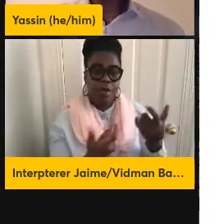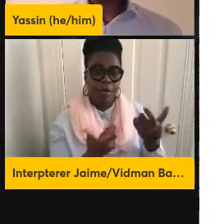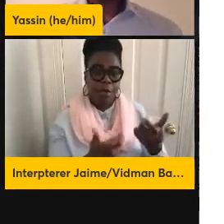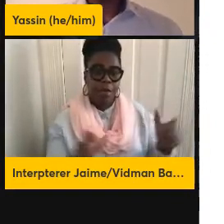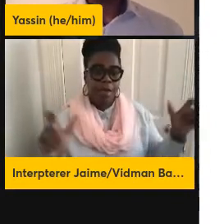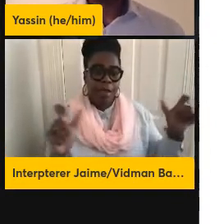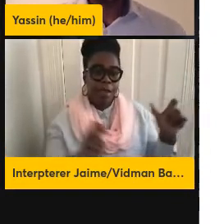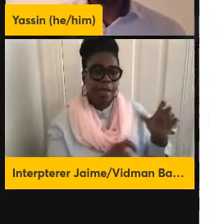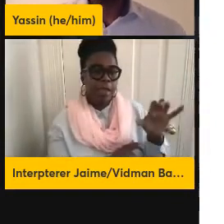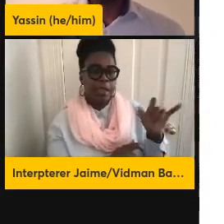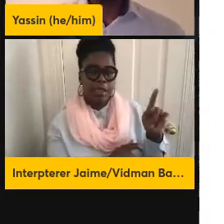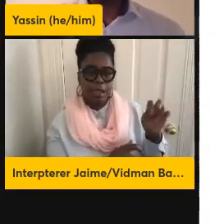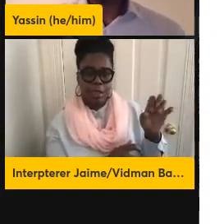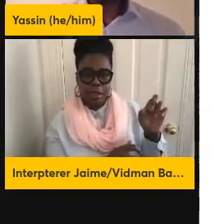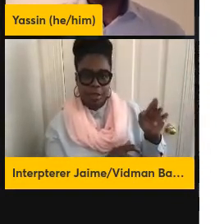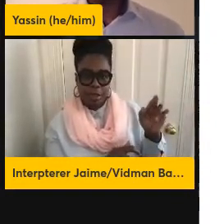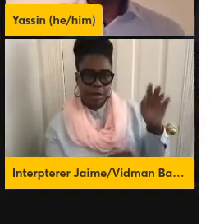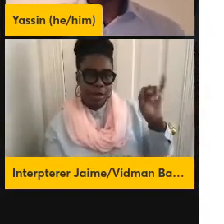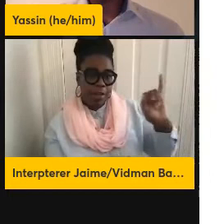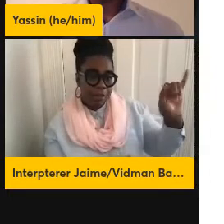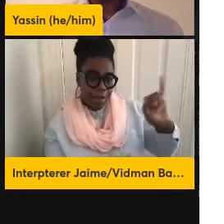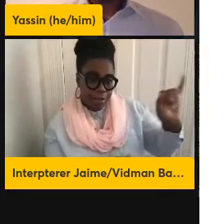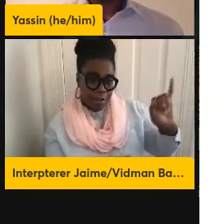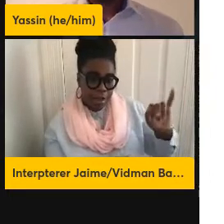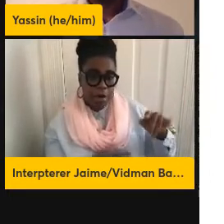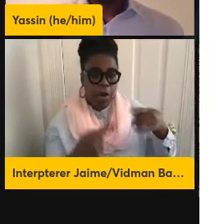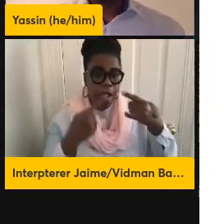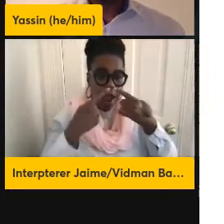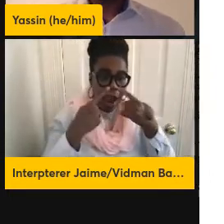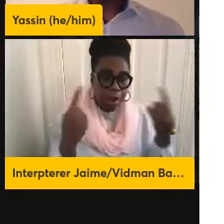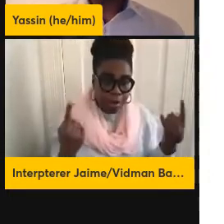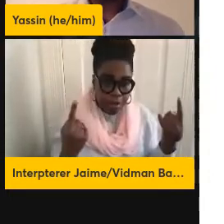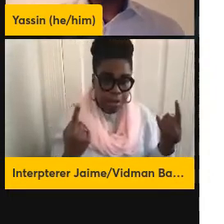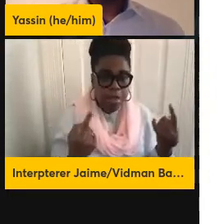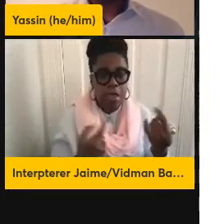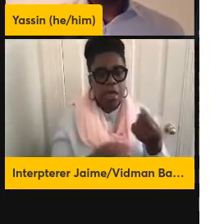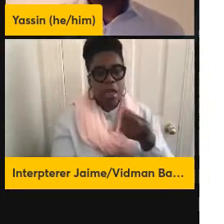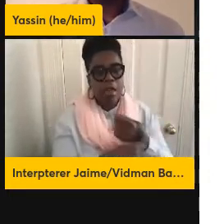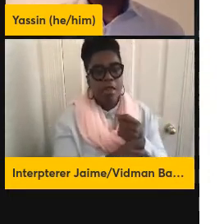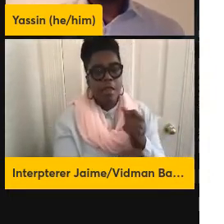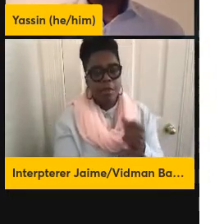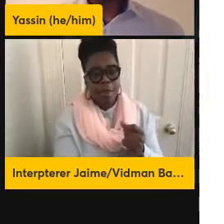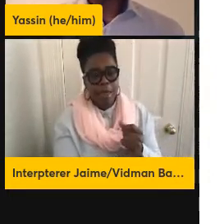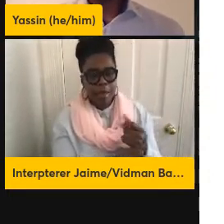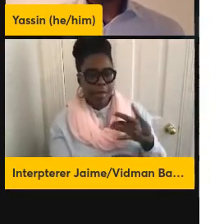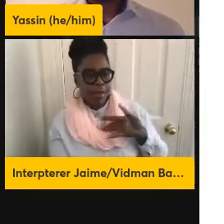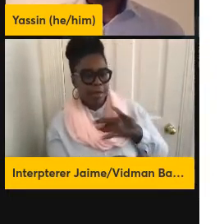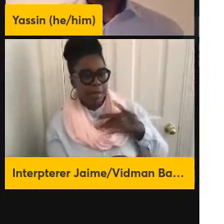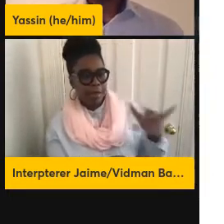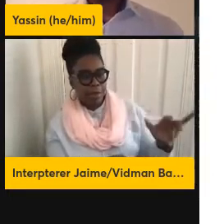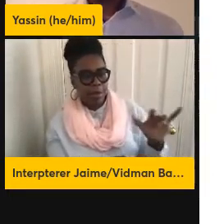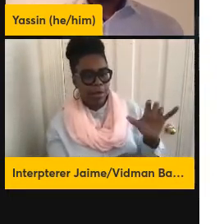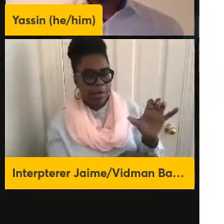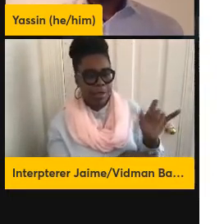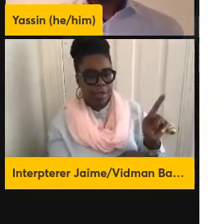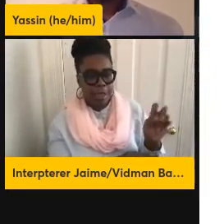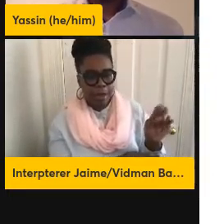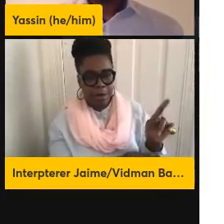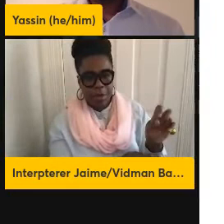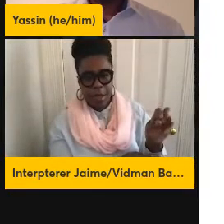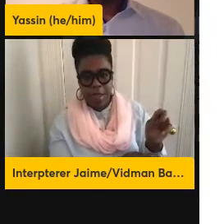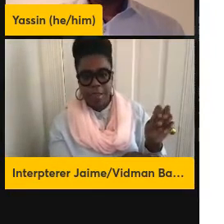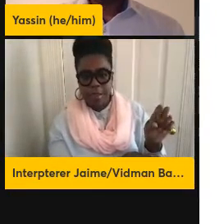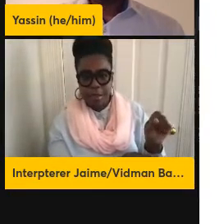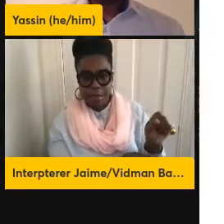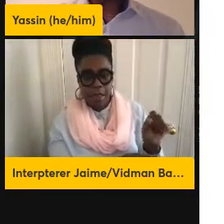confession or in the case of allergy, they produce the type the typical type two cytokines. And one of these typical type two